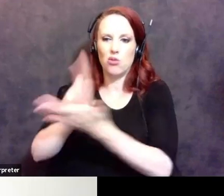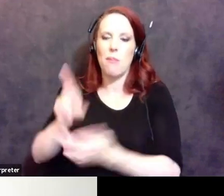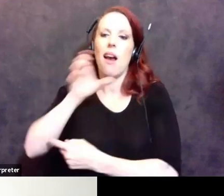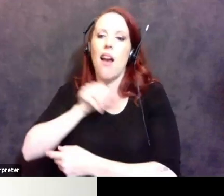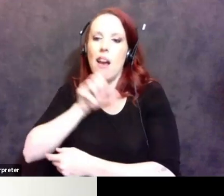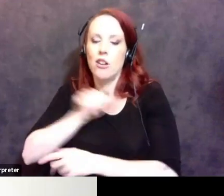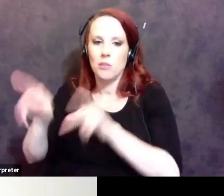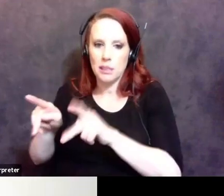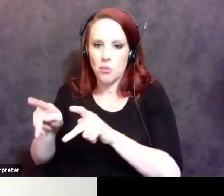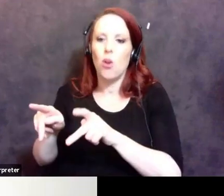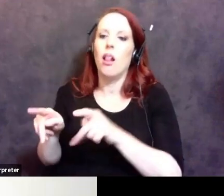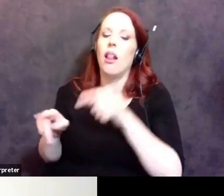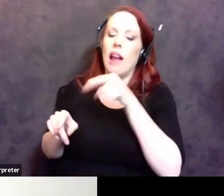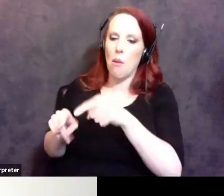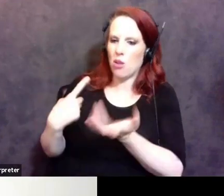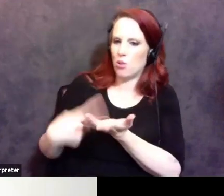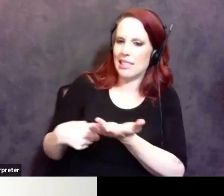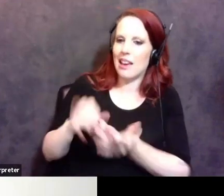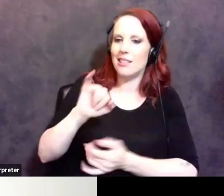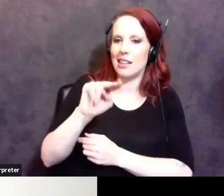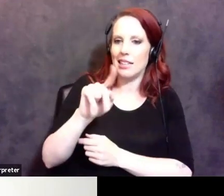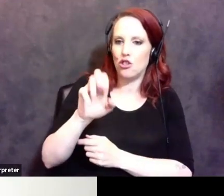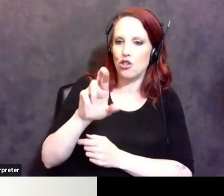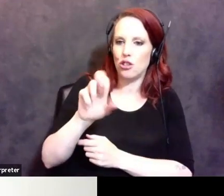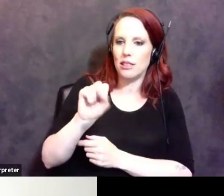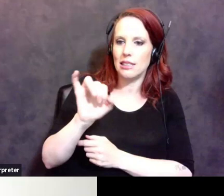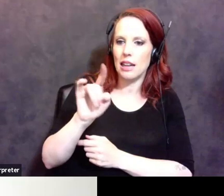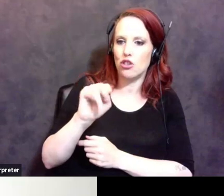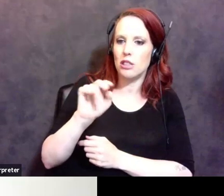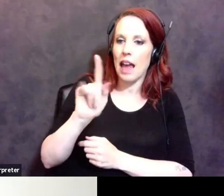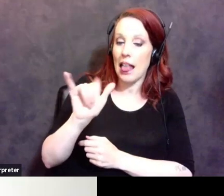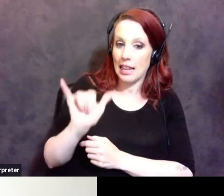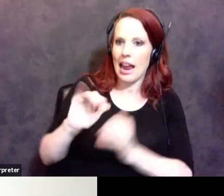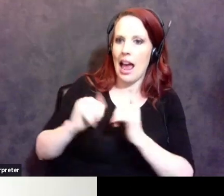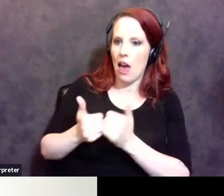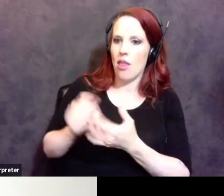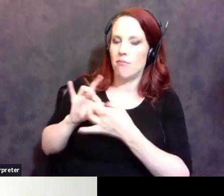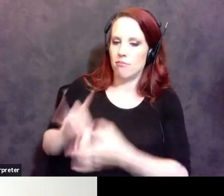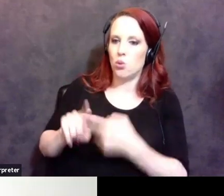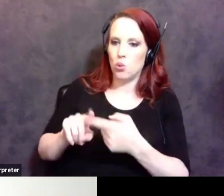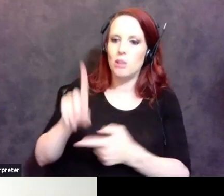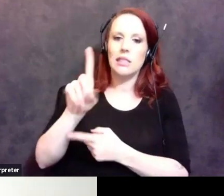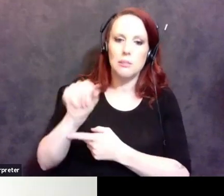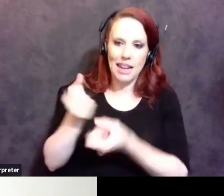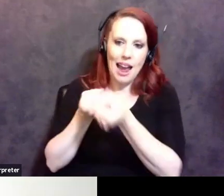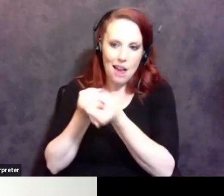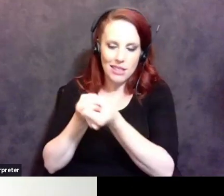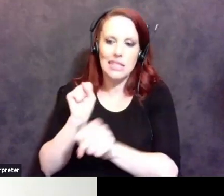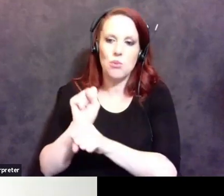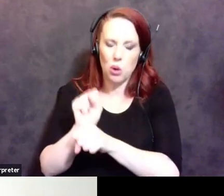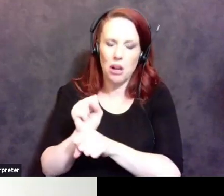and how it plays into disability advocacy work. Most of what we see, yeah, most of what